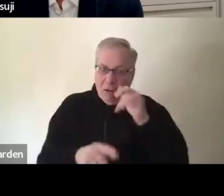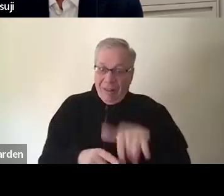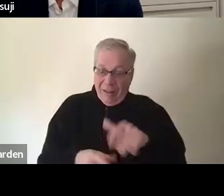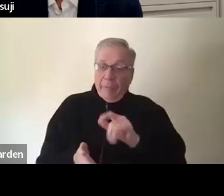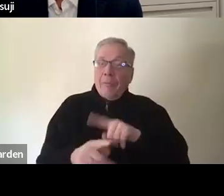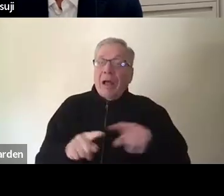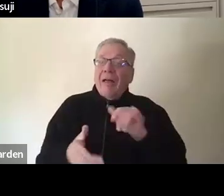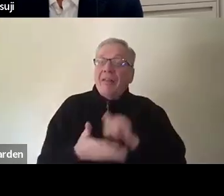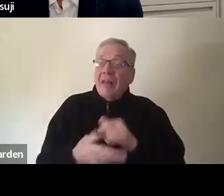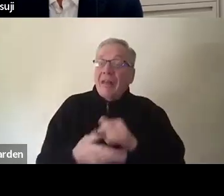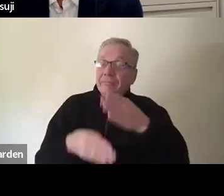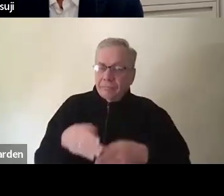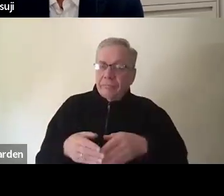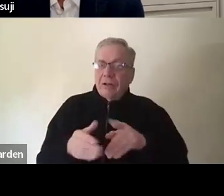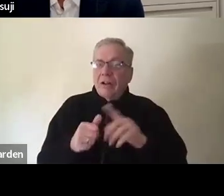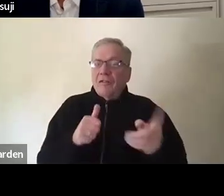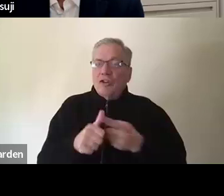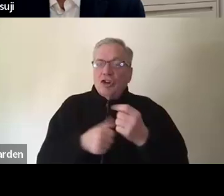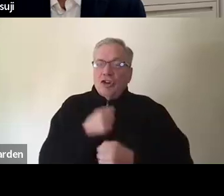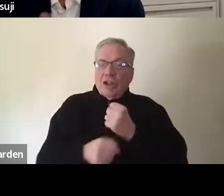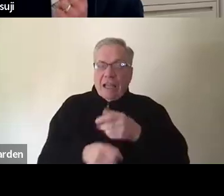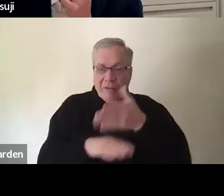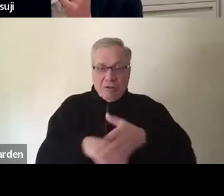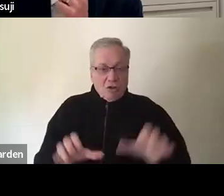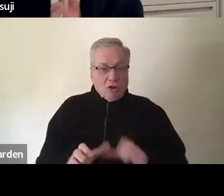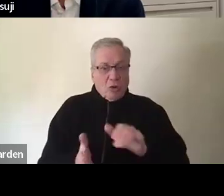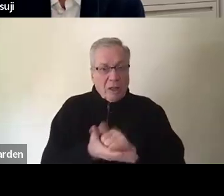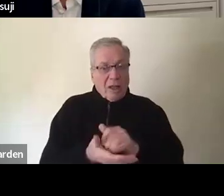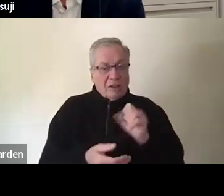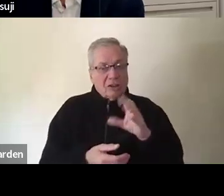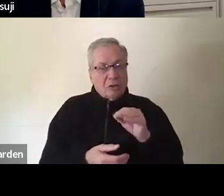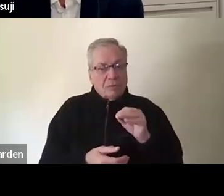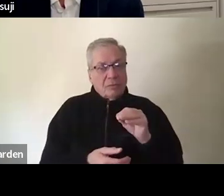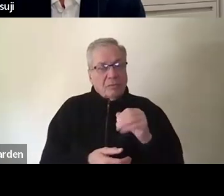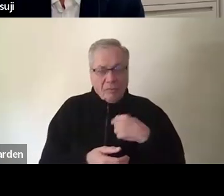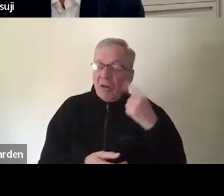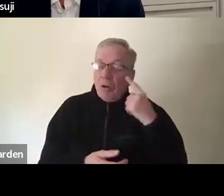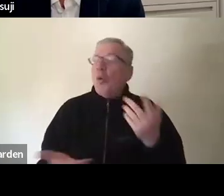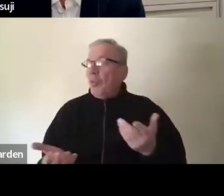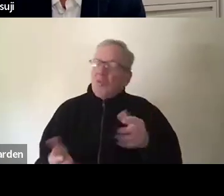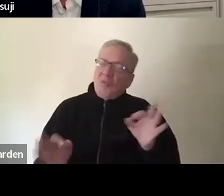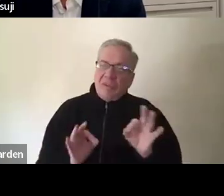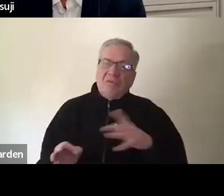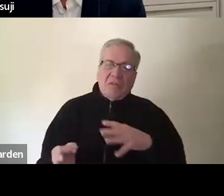very first year after we did that. Being na ve I thought I will send out hundreds and hundreds